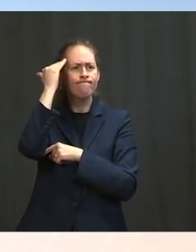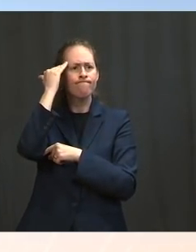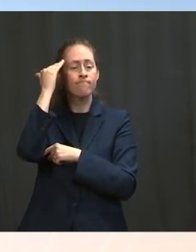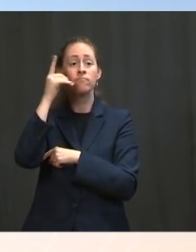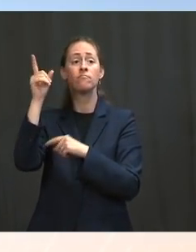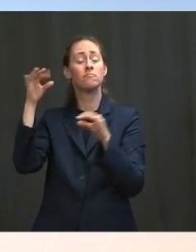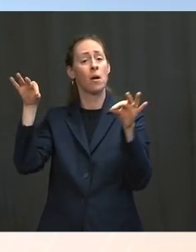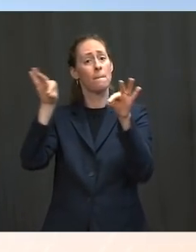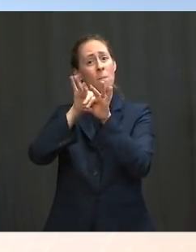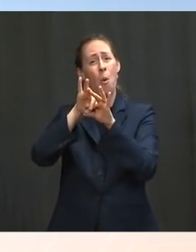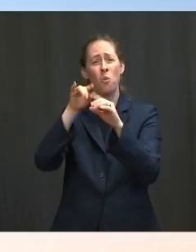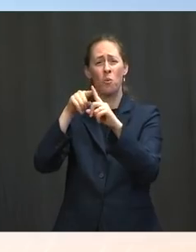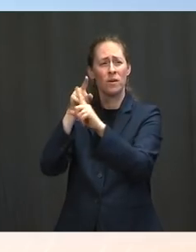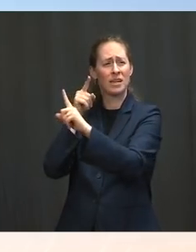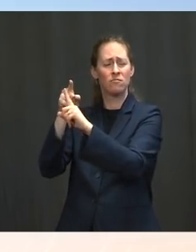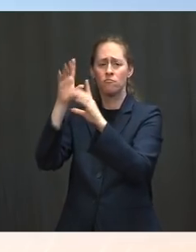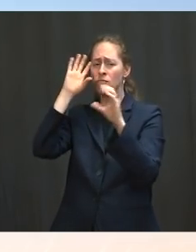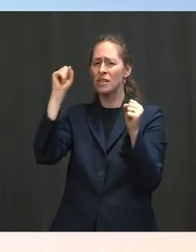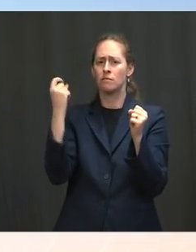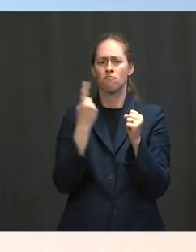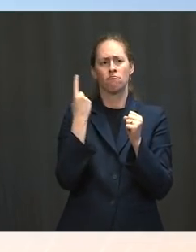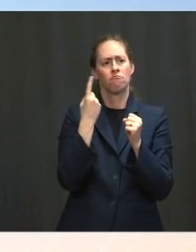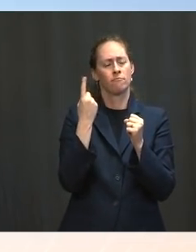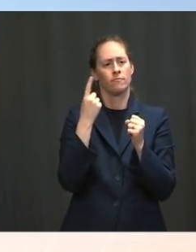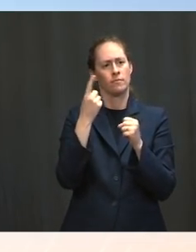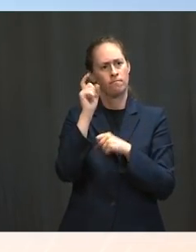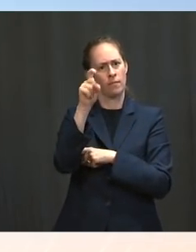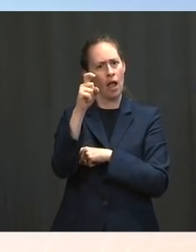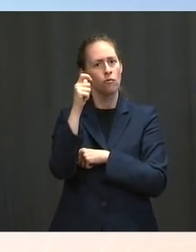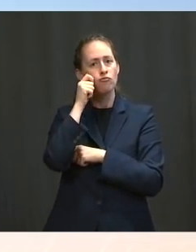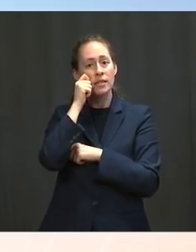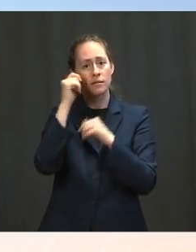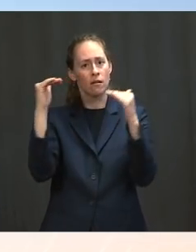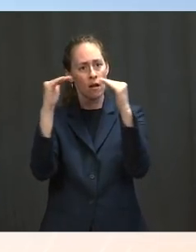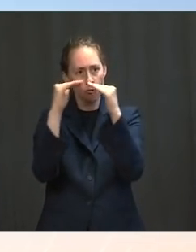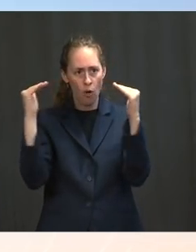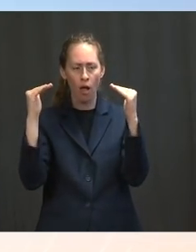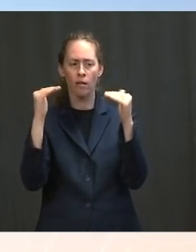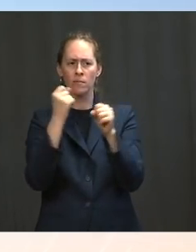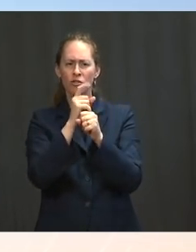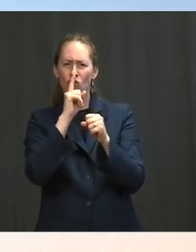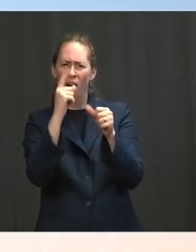is racial equity and updating and addressing what he feels are systemic issues